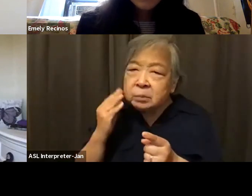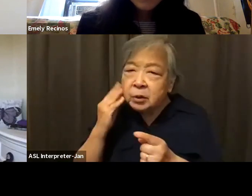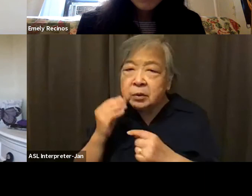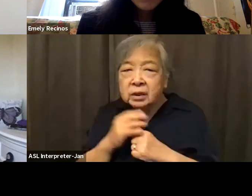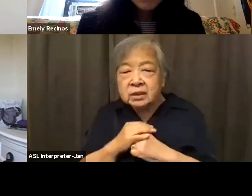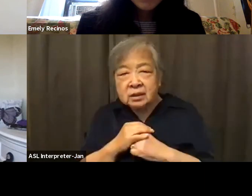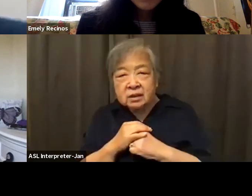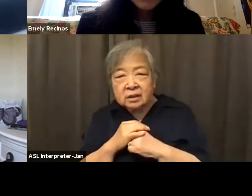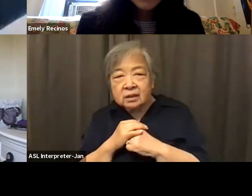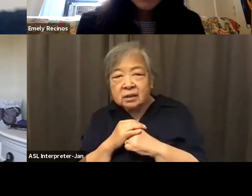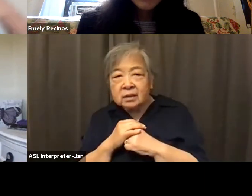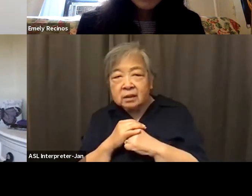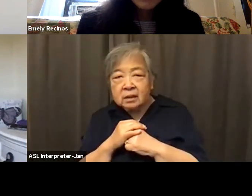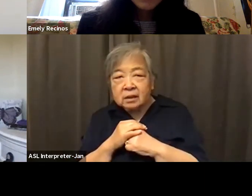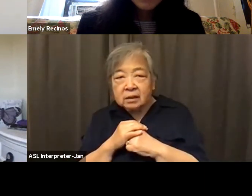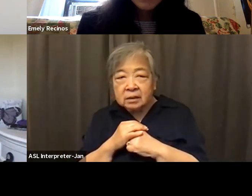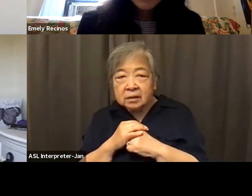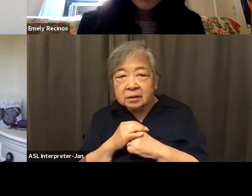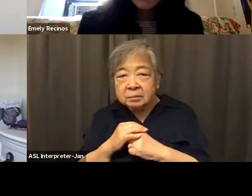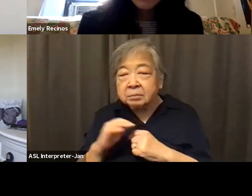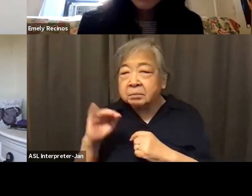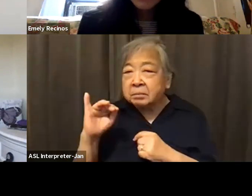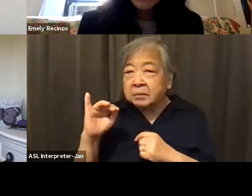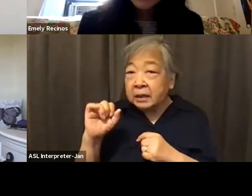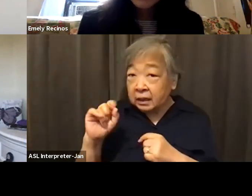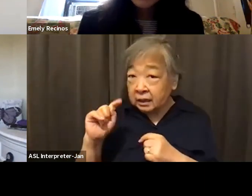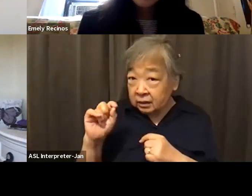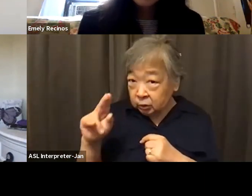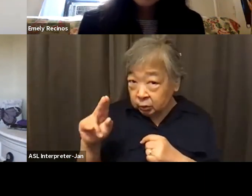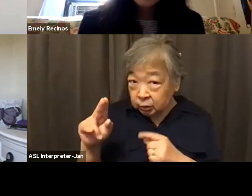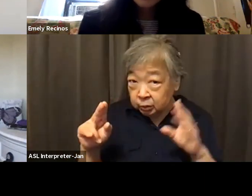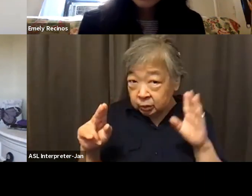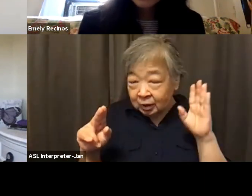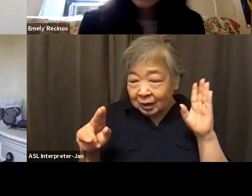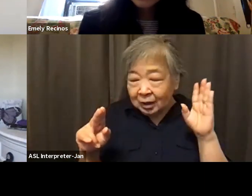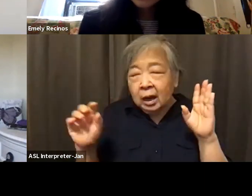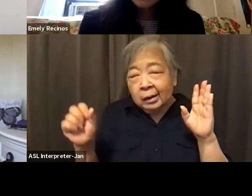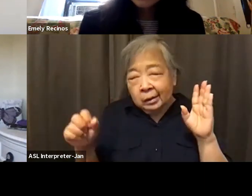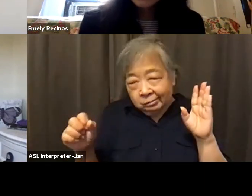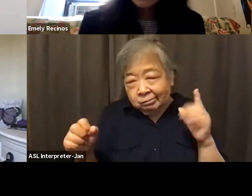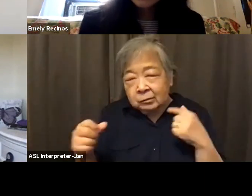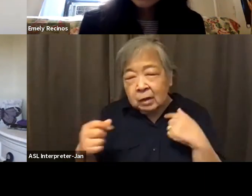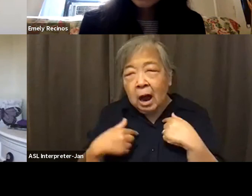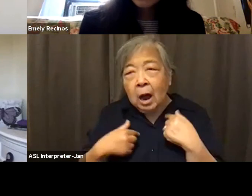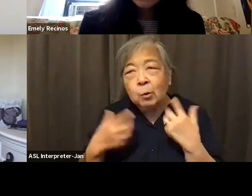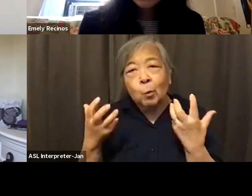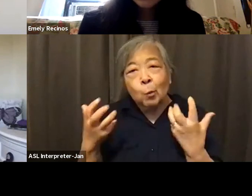Yeah, I'm dying to go to Brazil.